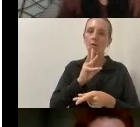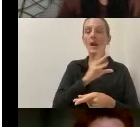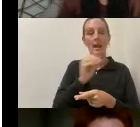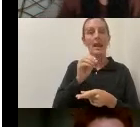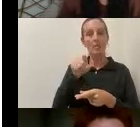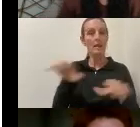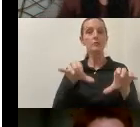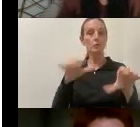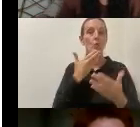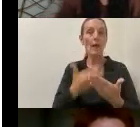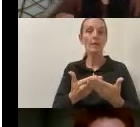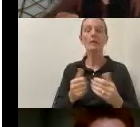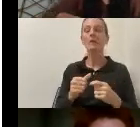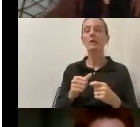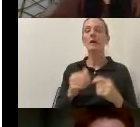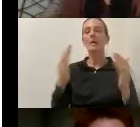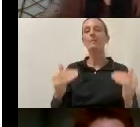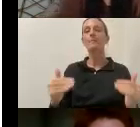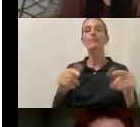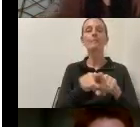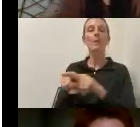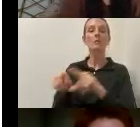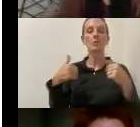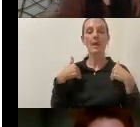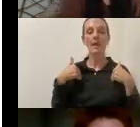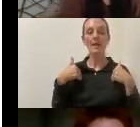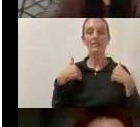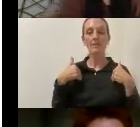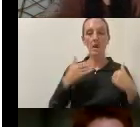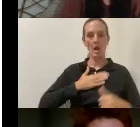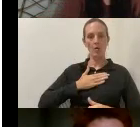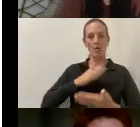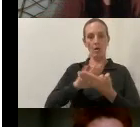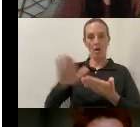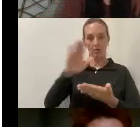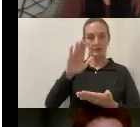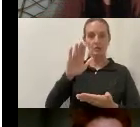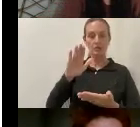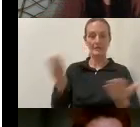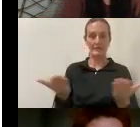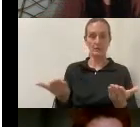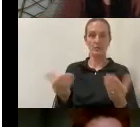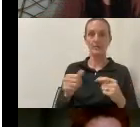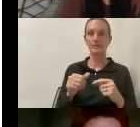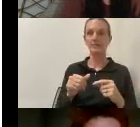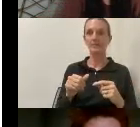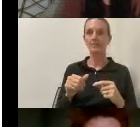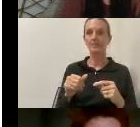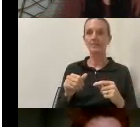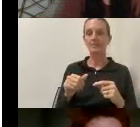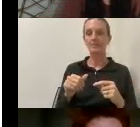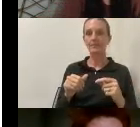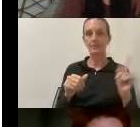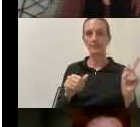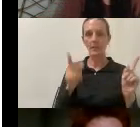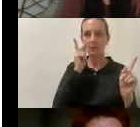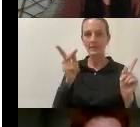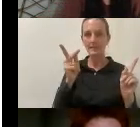We also have our own college here and that is where you can see the example on the right